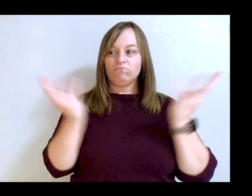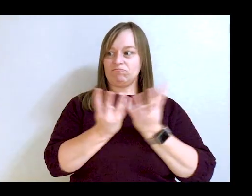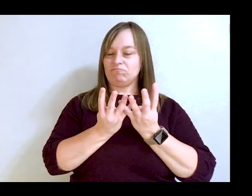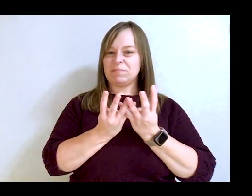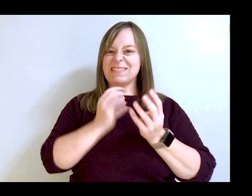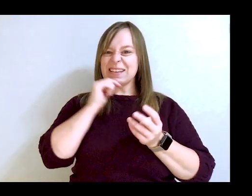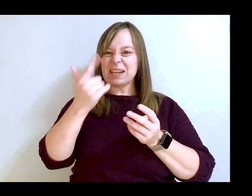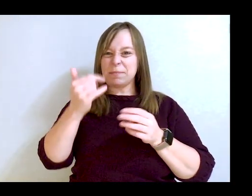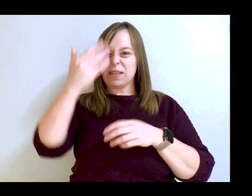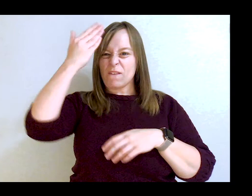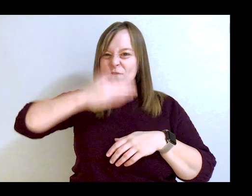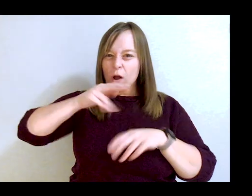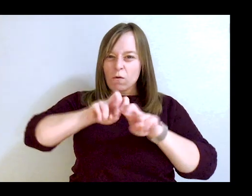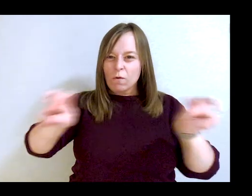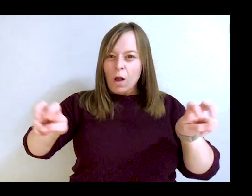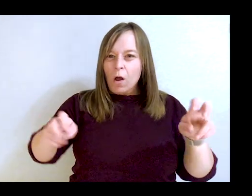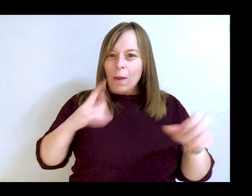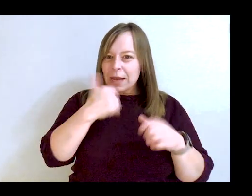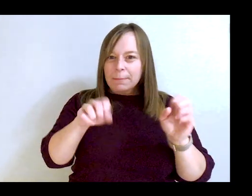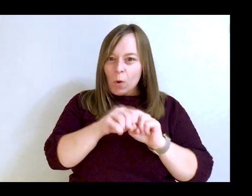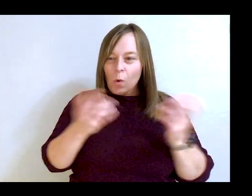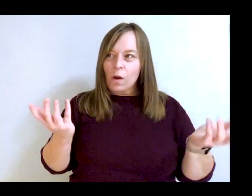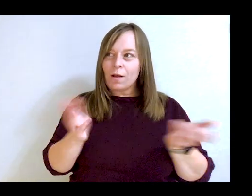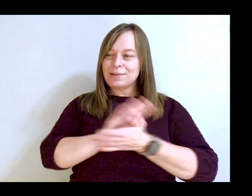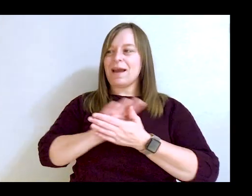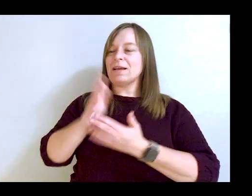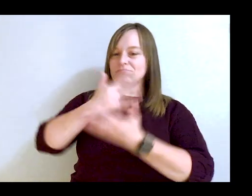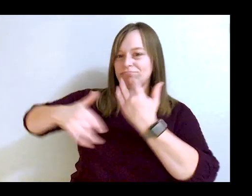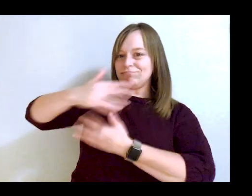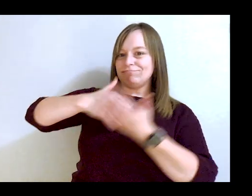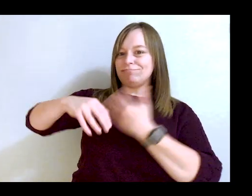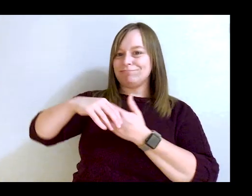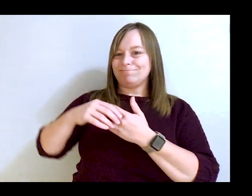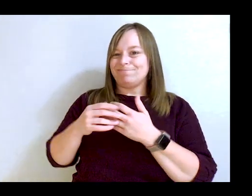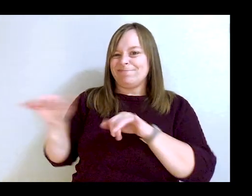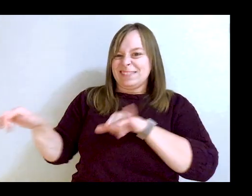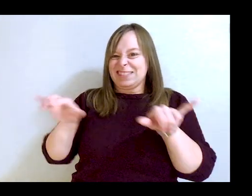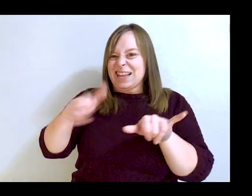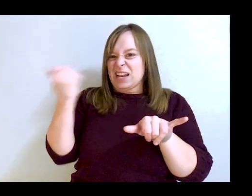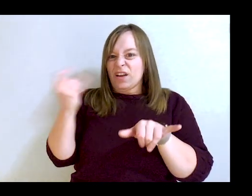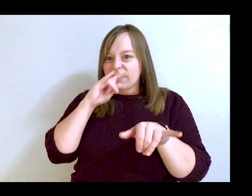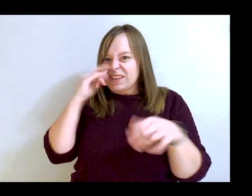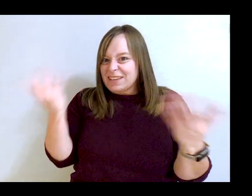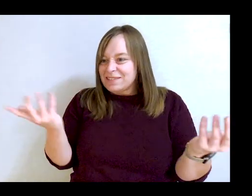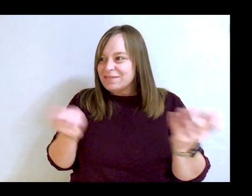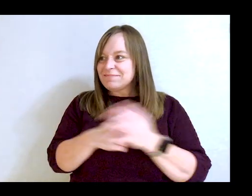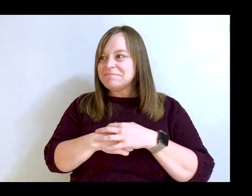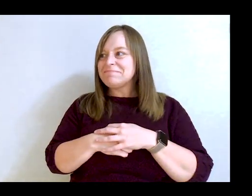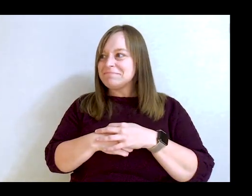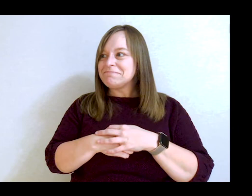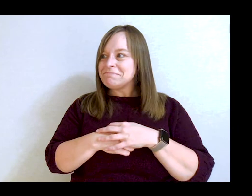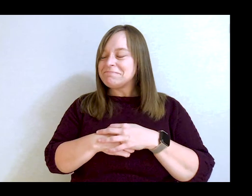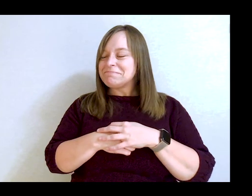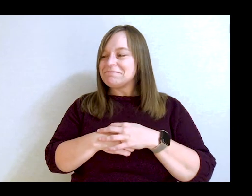people all around him. He doesn't have to be the person that's always in the front. You can mix in the crowd just like any other kid.